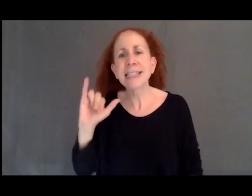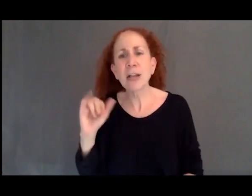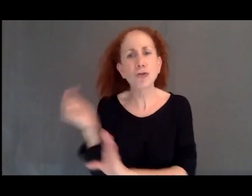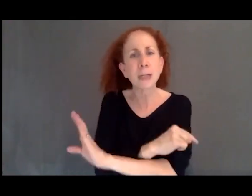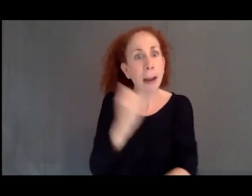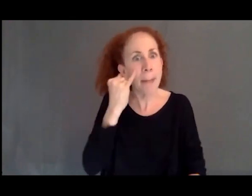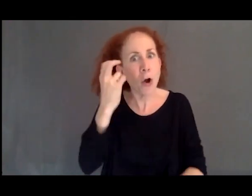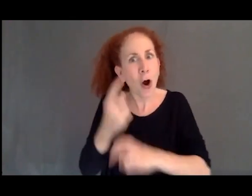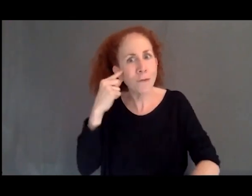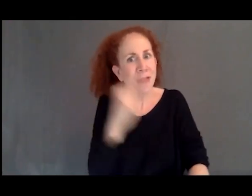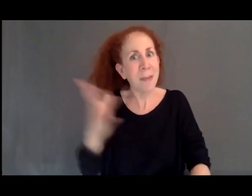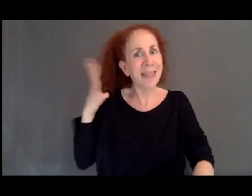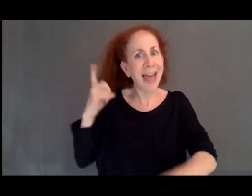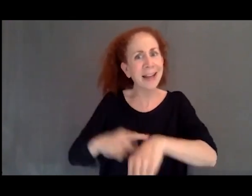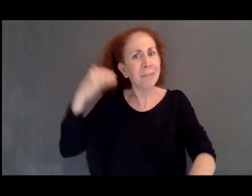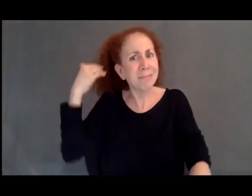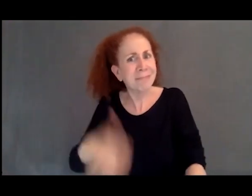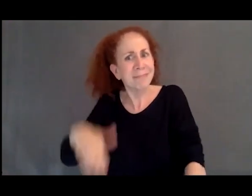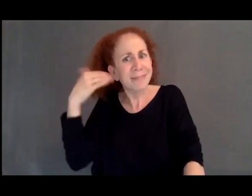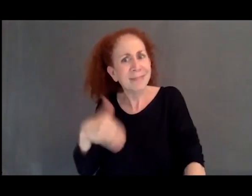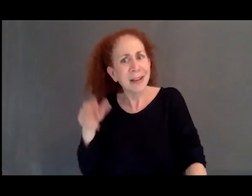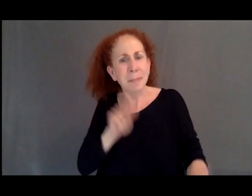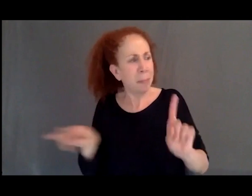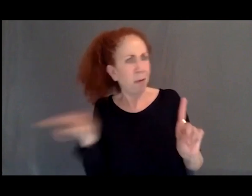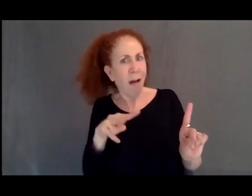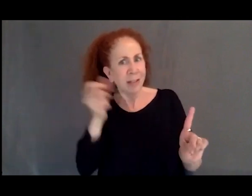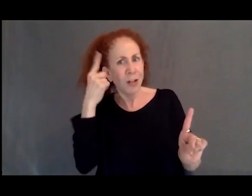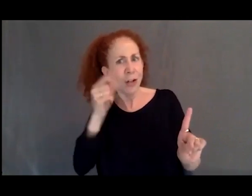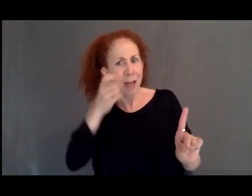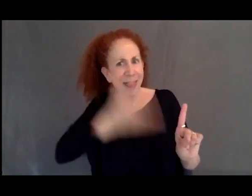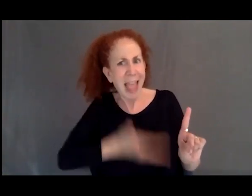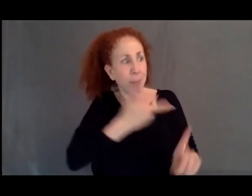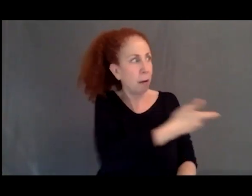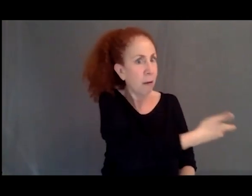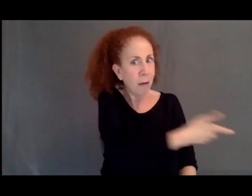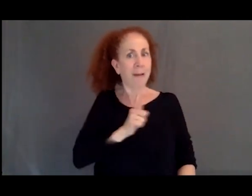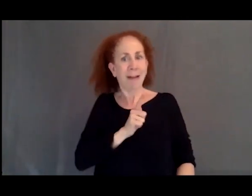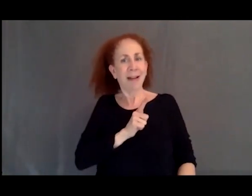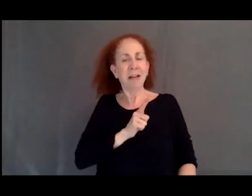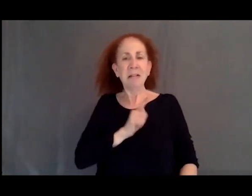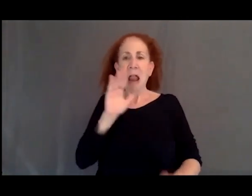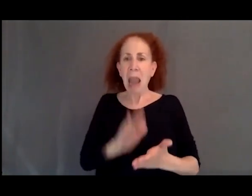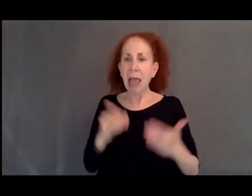Can imagine how hard that was, what kind of level of incomprehension they faced? And then by the time I came along, it was not that big of a deal anymore